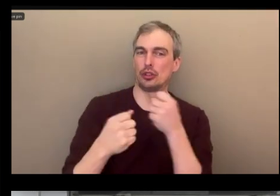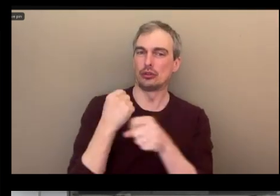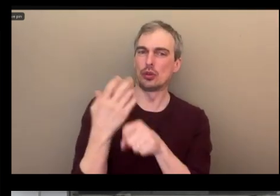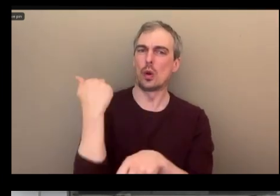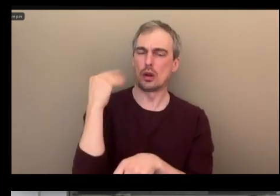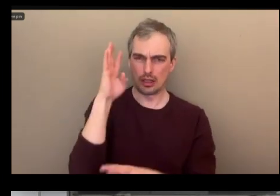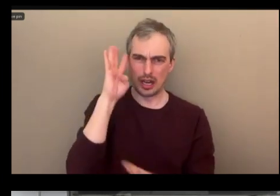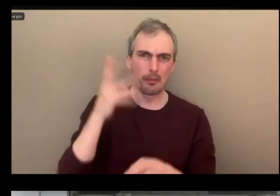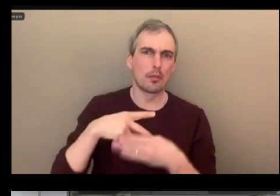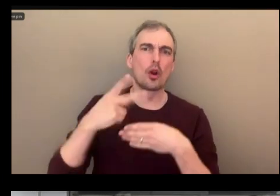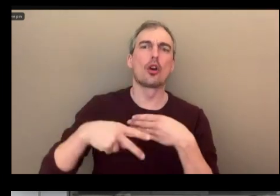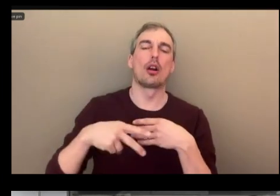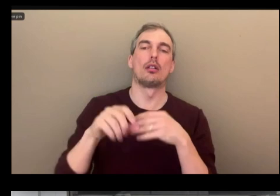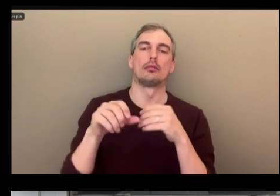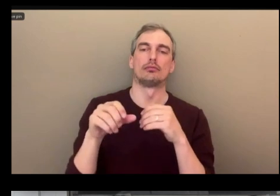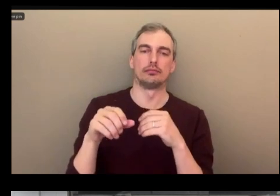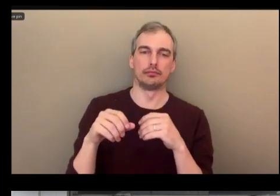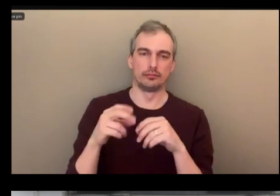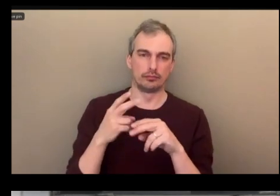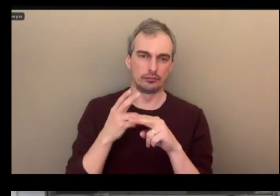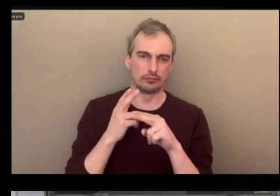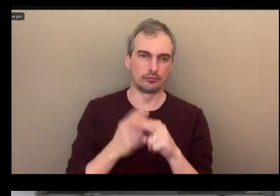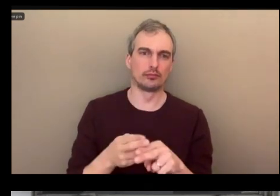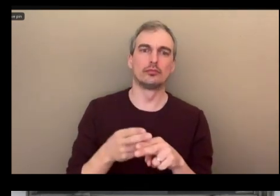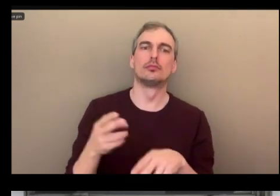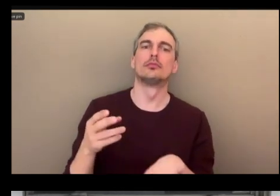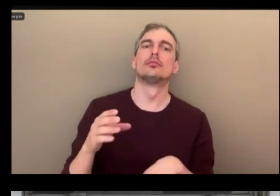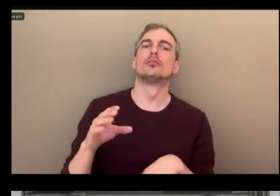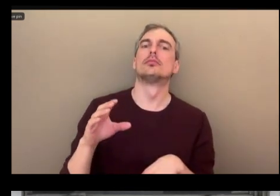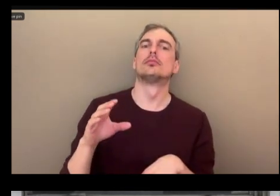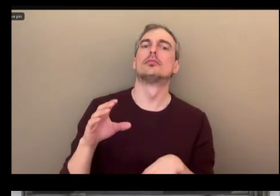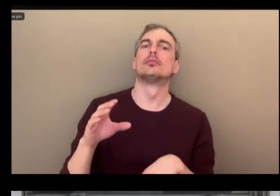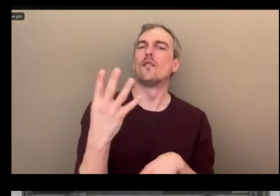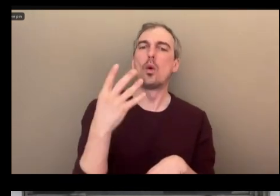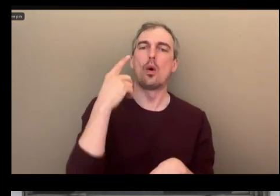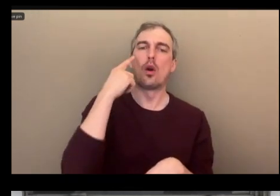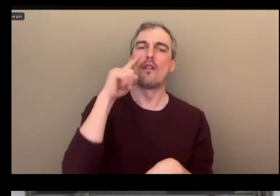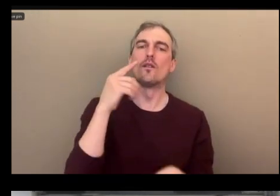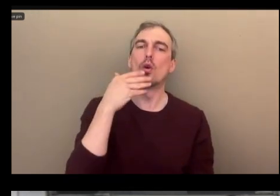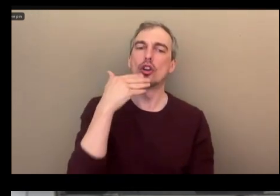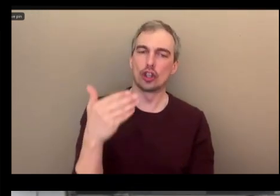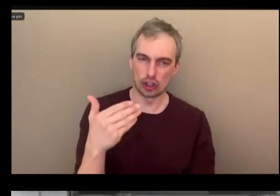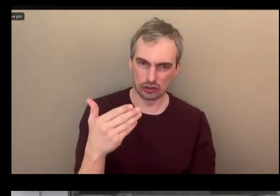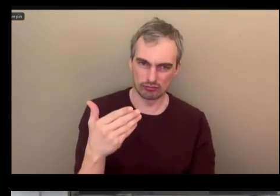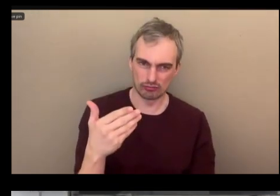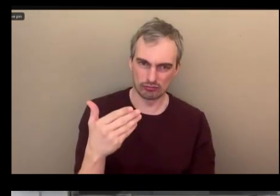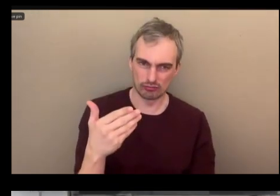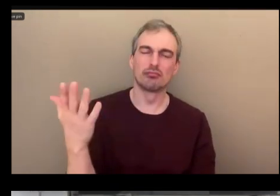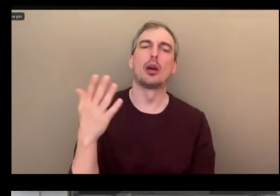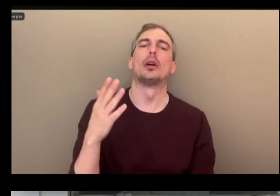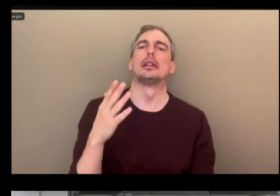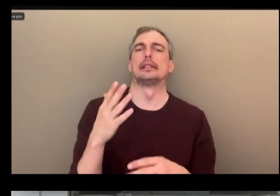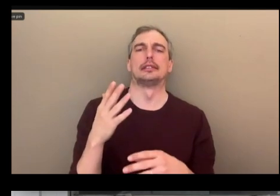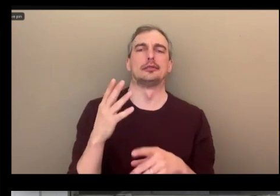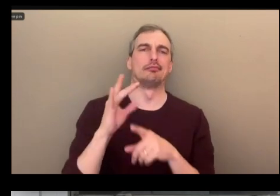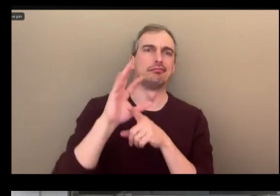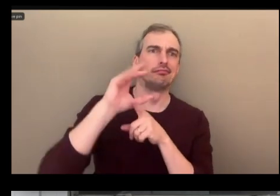but more importantly, we provided guidance and networking to help build out their products and services. Because it was just the right thing to do.